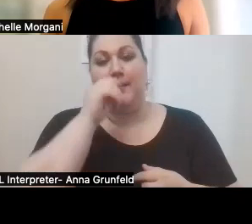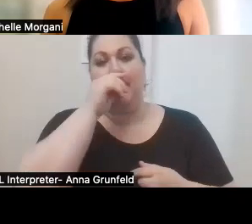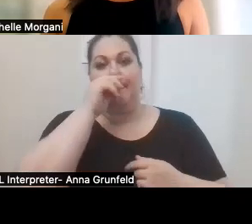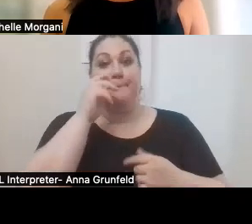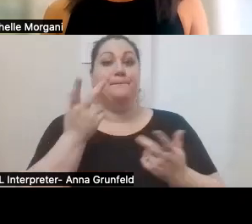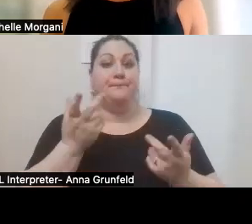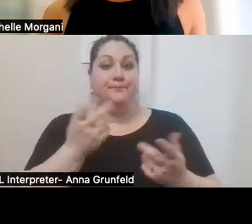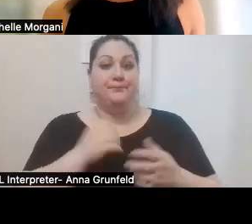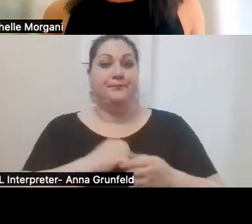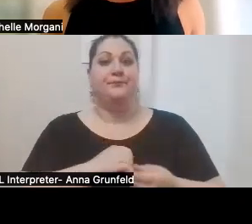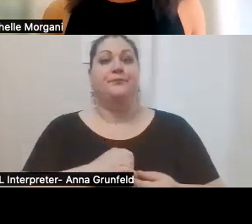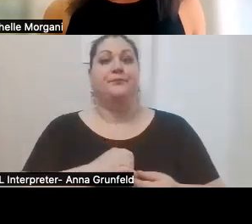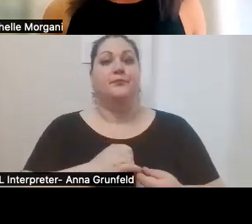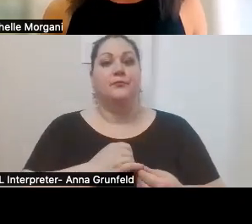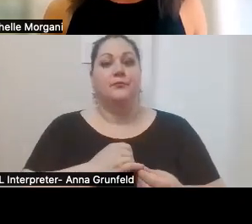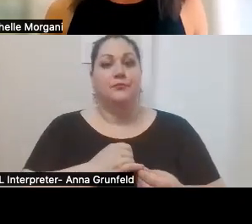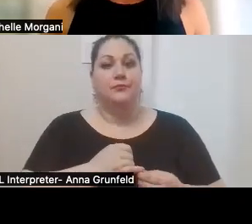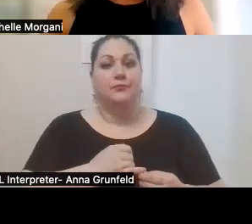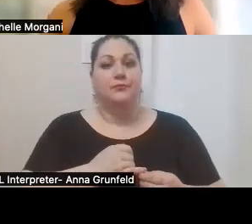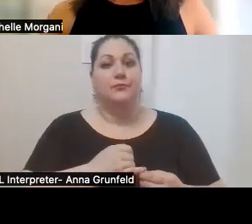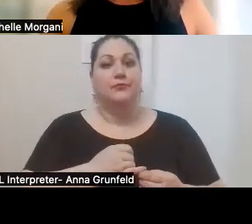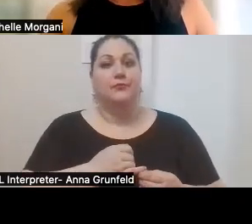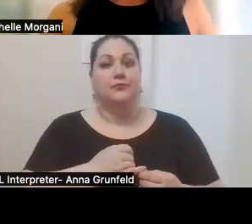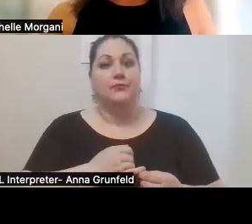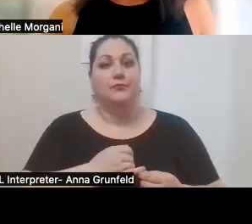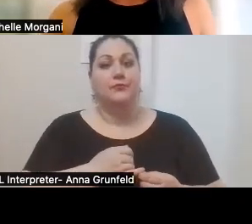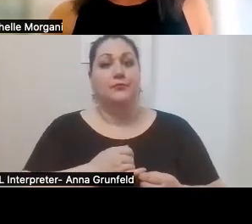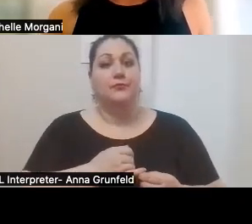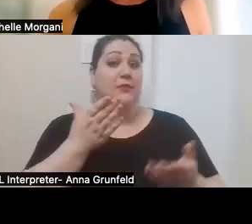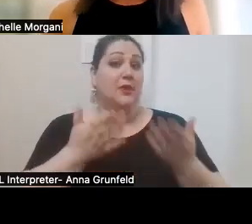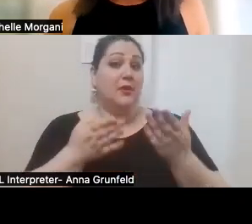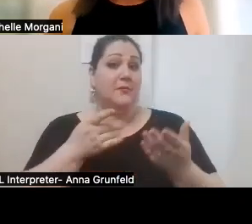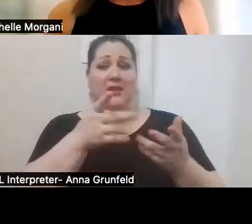As well, when we were meeting with students, they may have already had some clinical placements already.